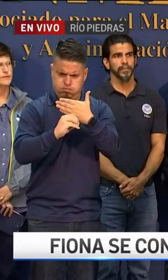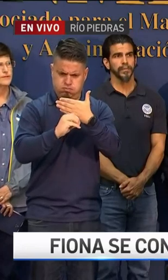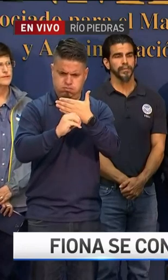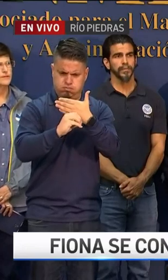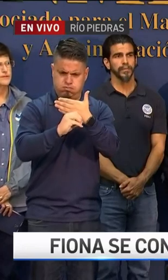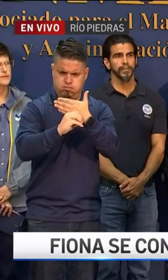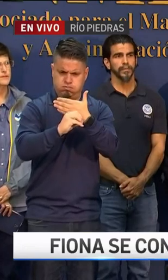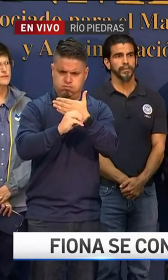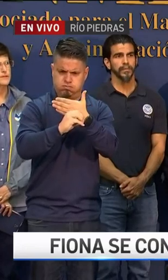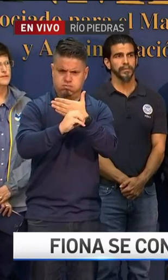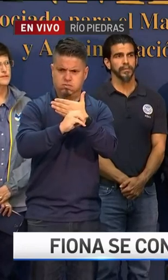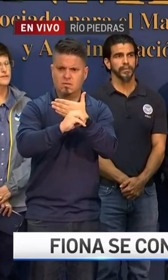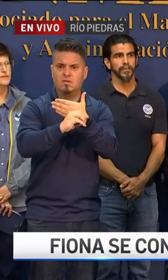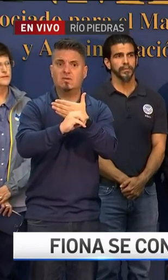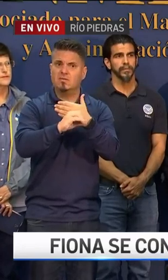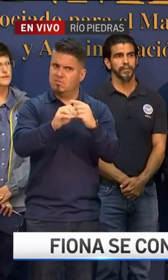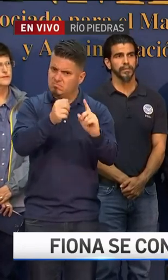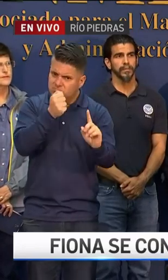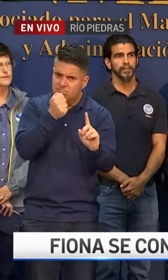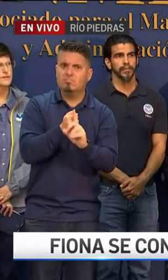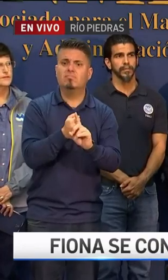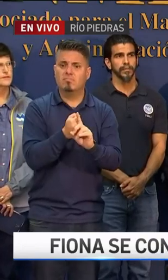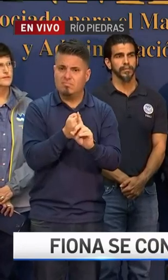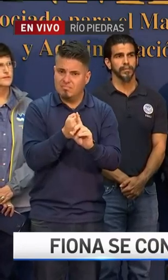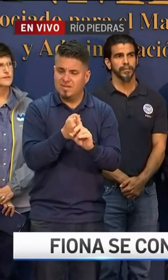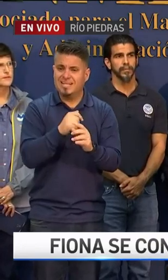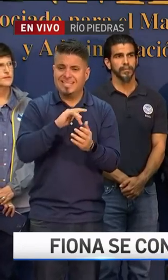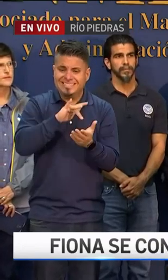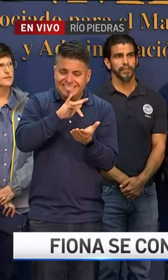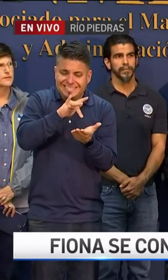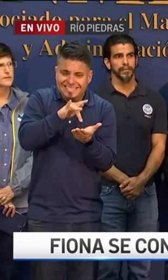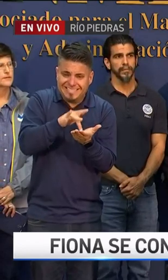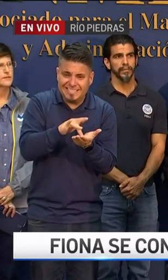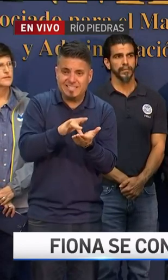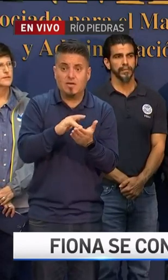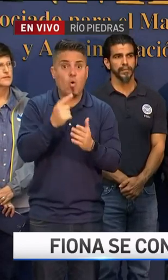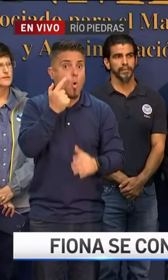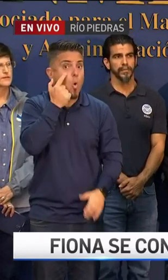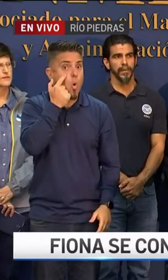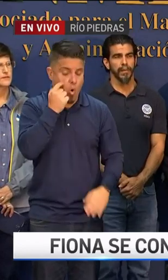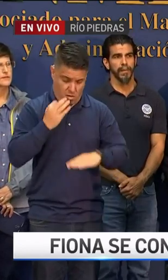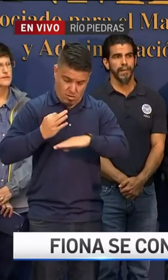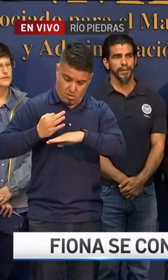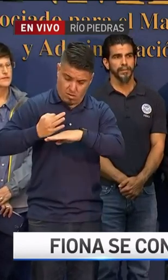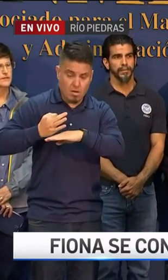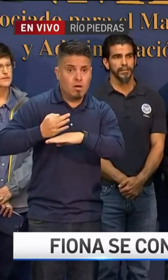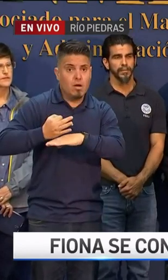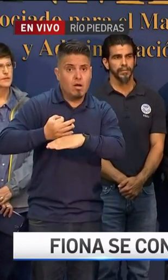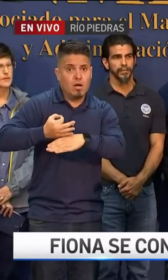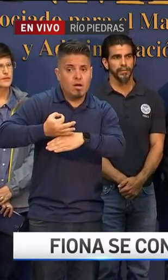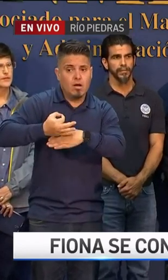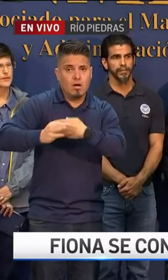ALREDEDOR MILLAS 30 DE PONCE.